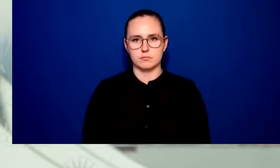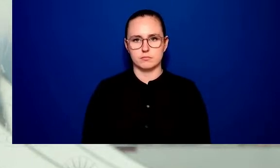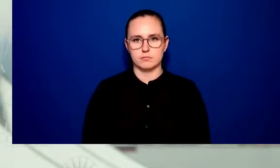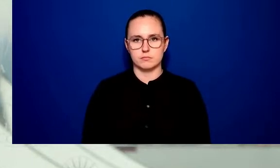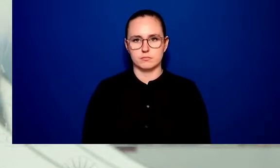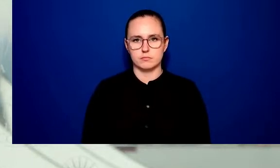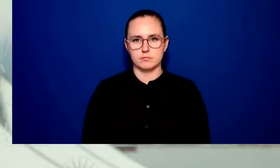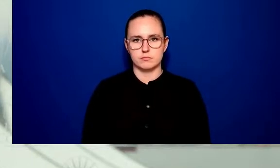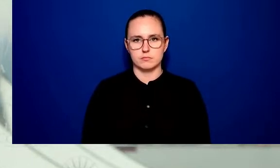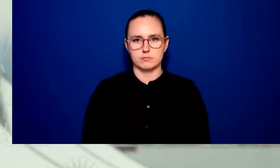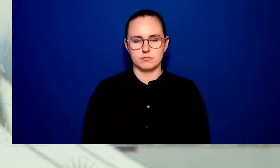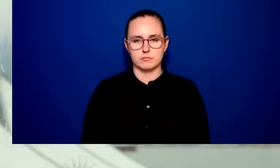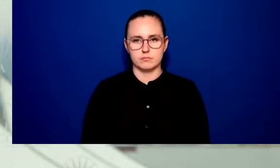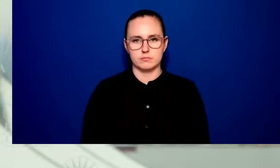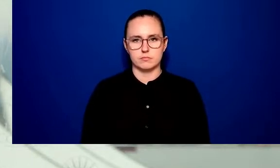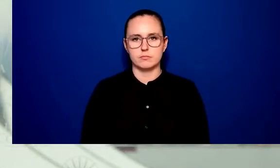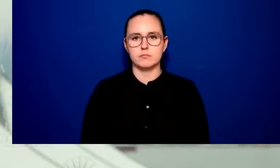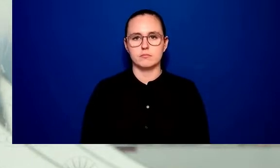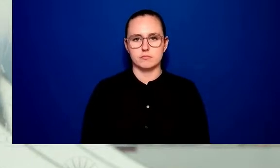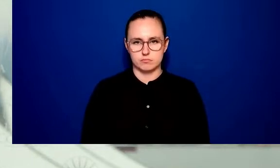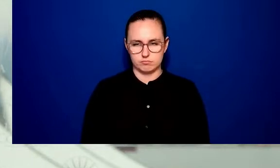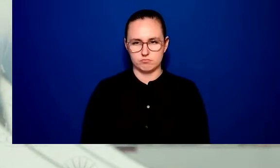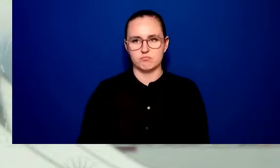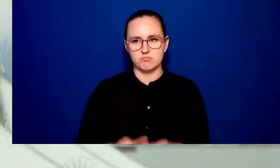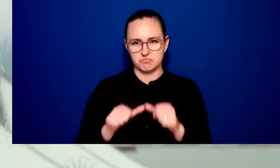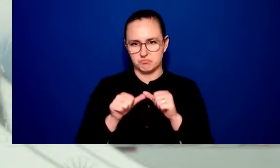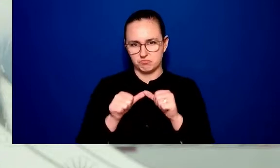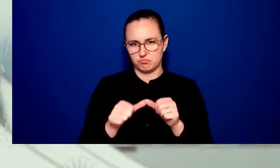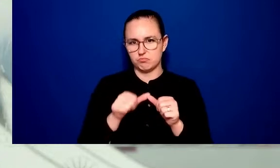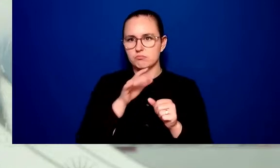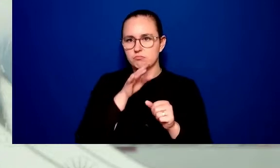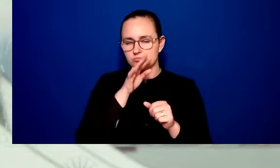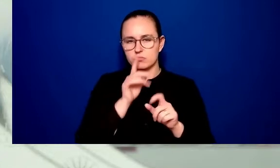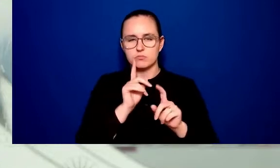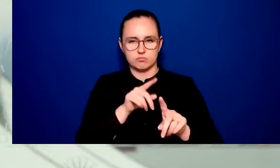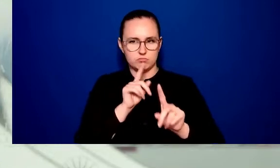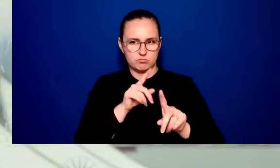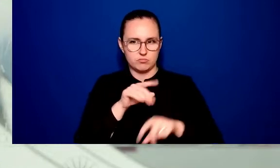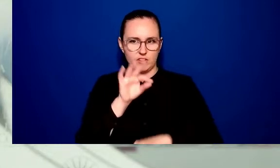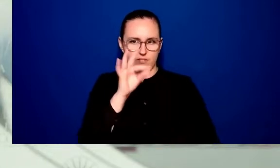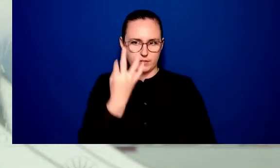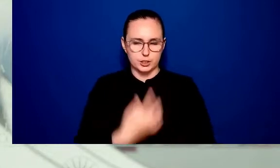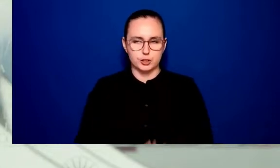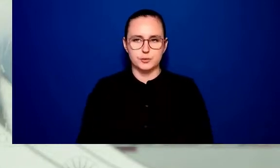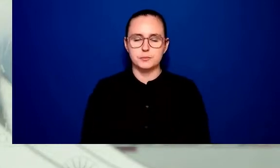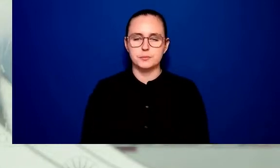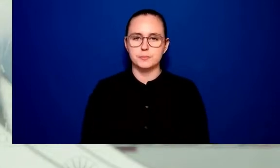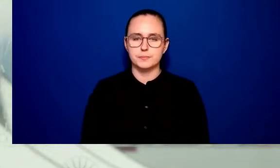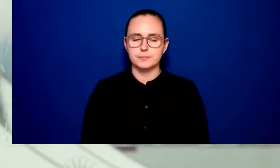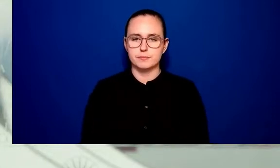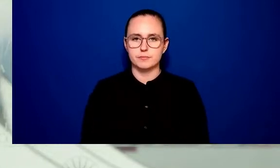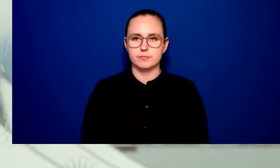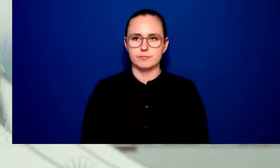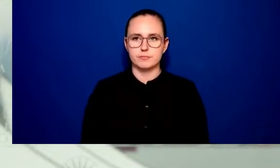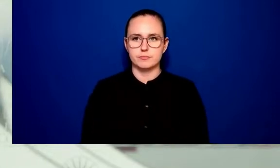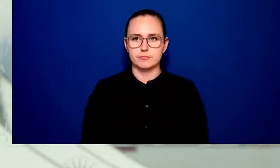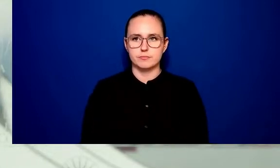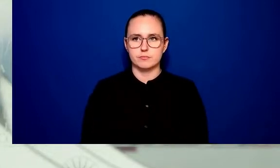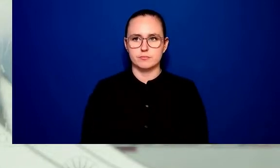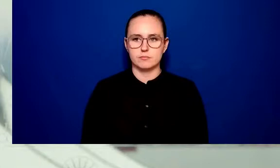little limit. So to police that didn't Solis worry. May be